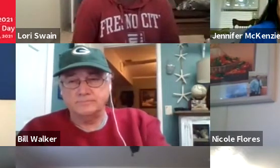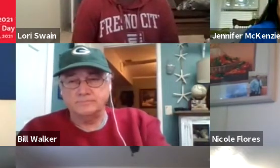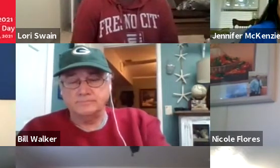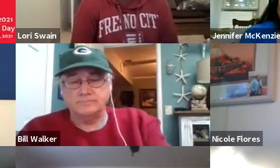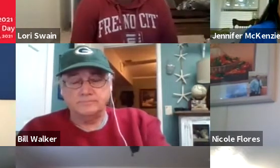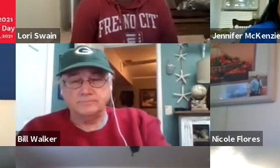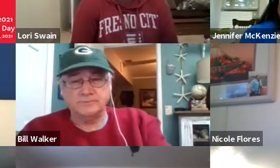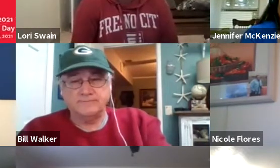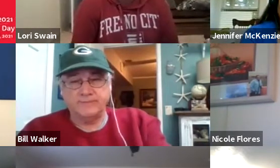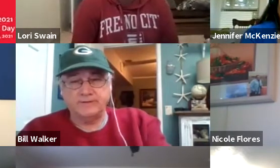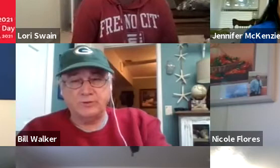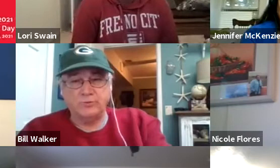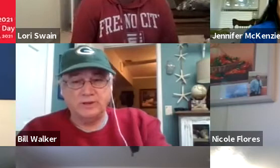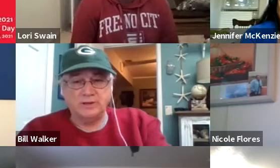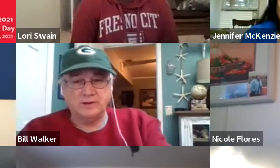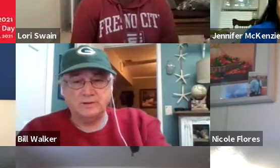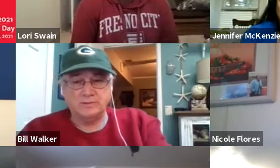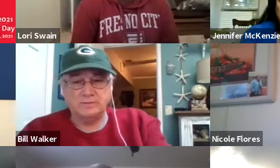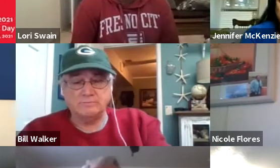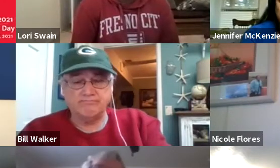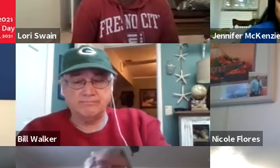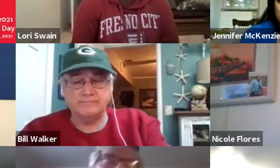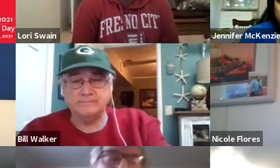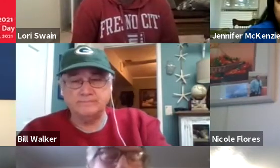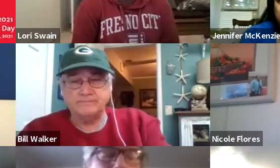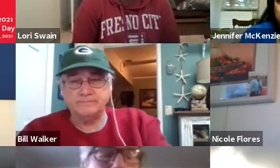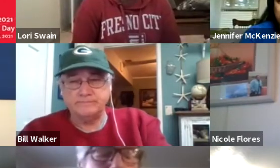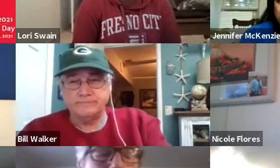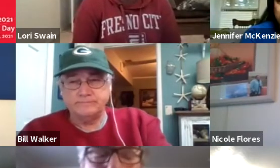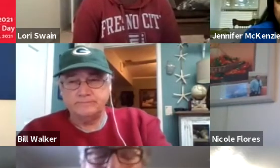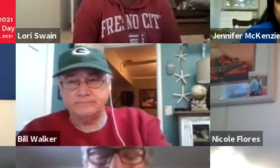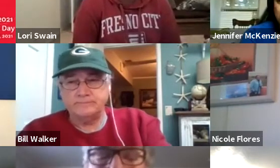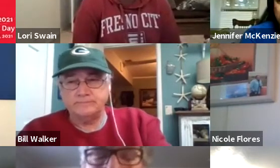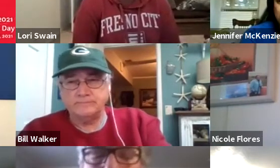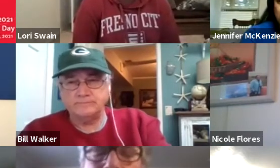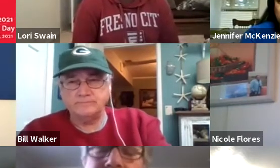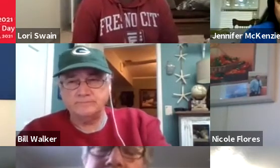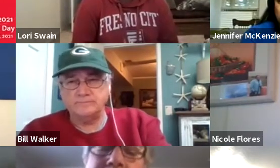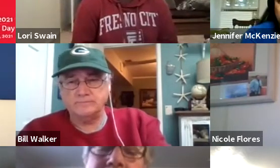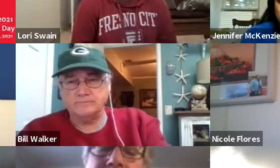program. And, you know, whatever we think might work for the order doesn't always work. But the way students are taking classes and